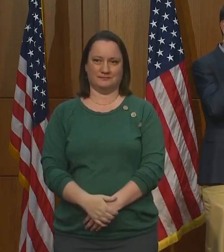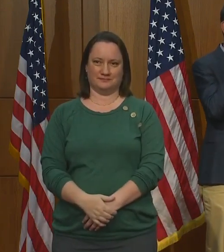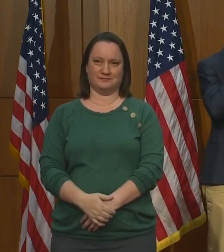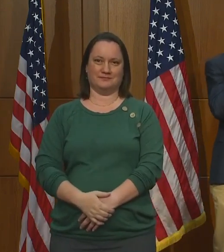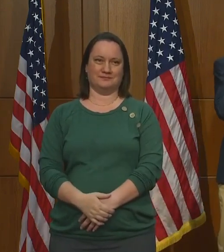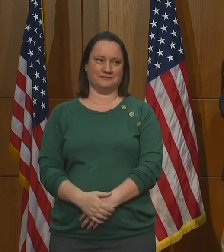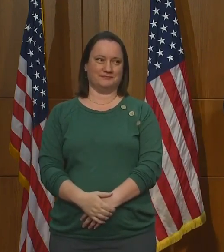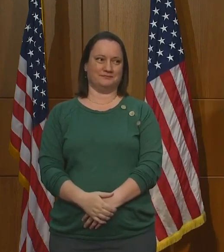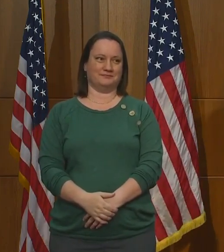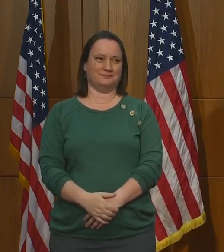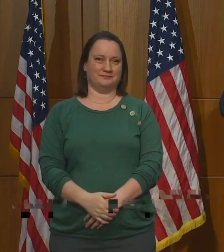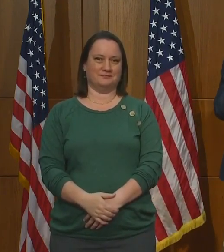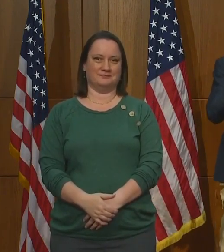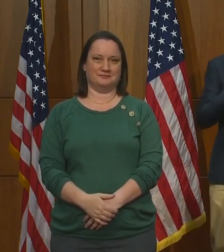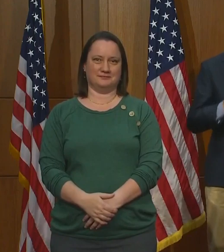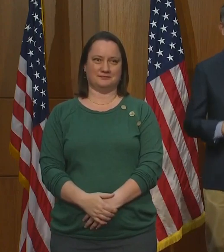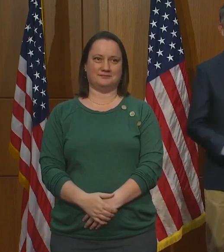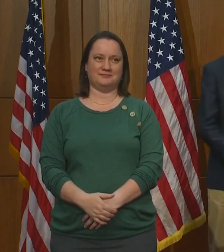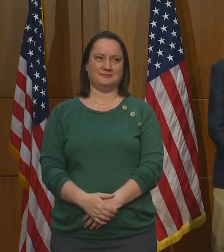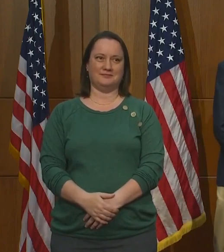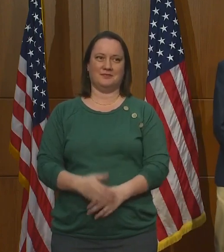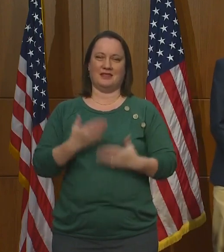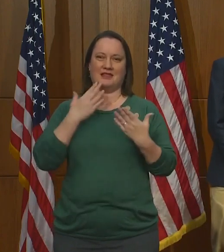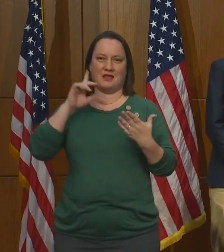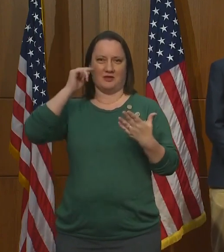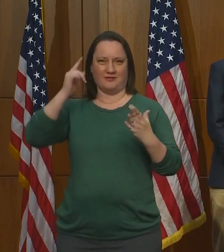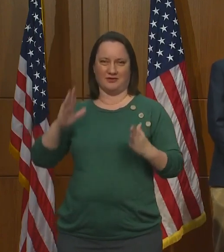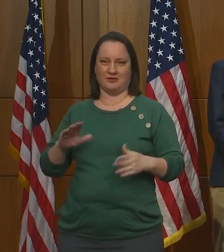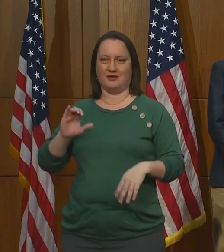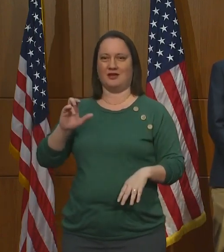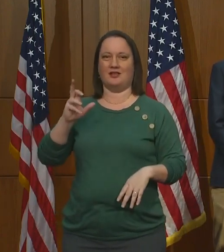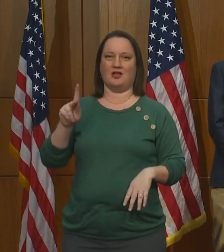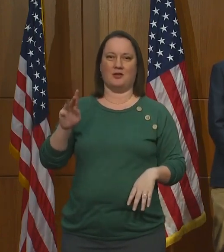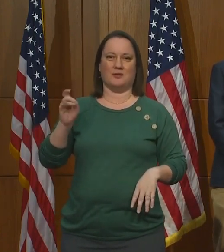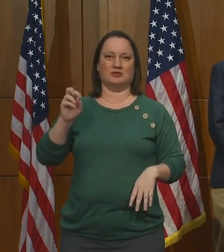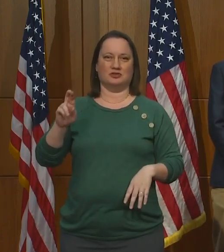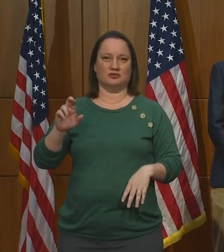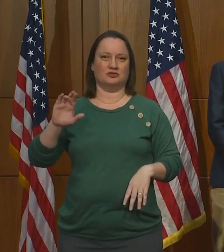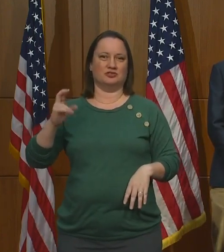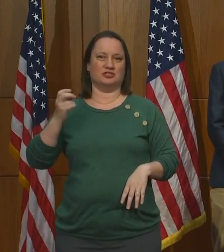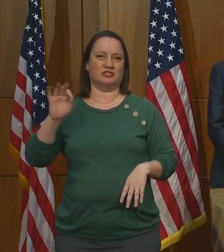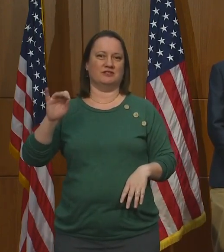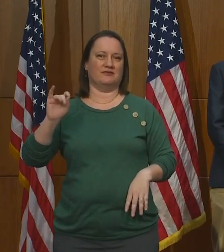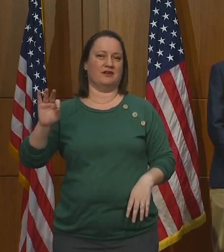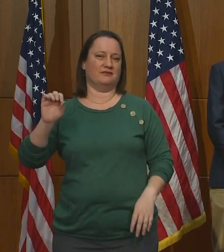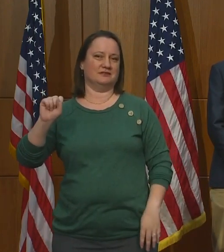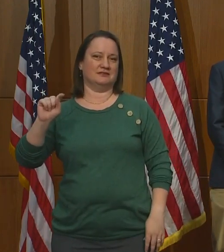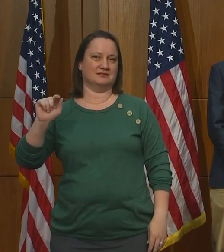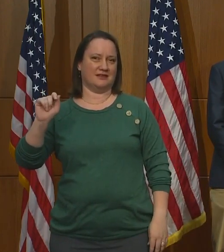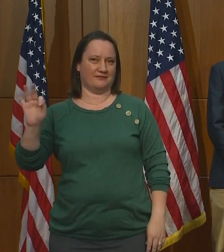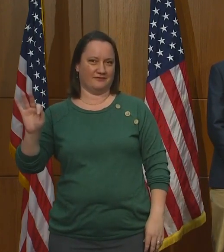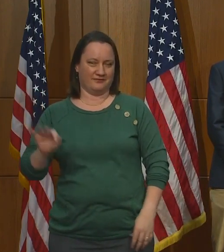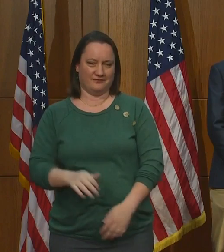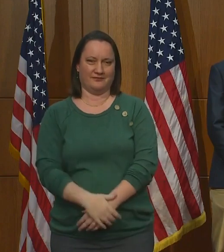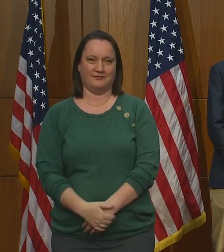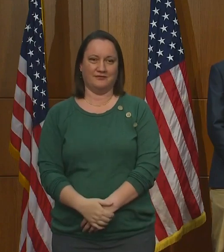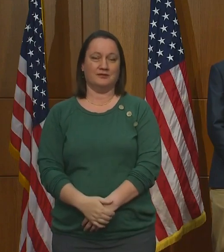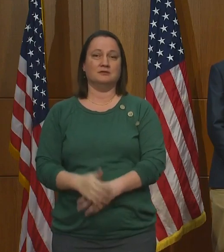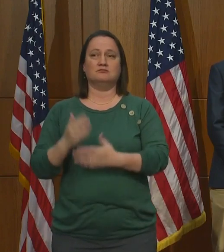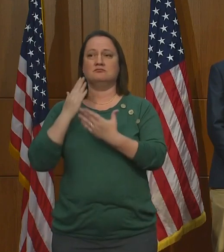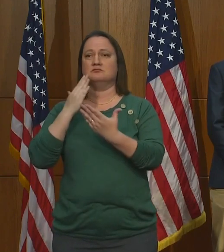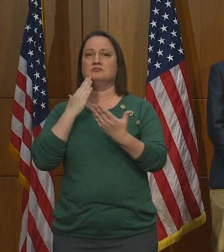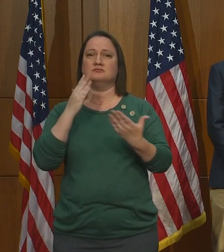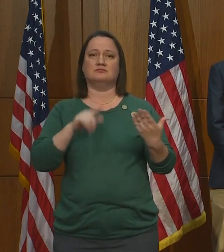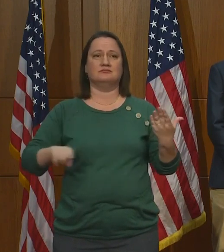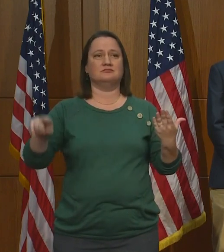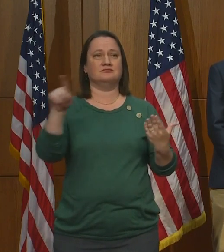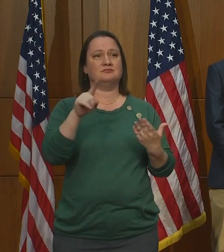I'M YOU ARE CHEAPER STAFF